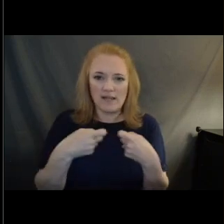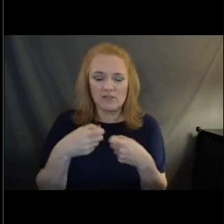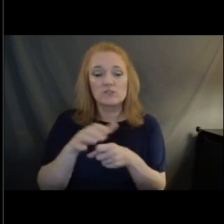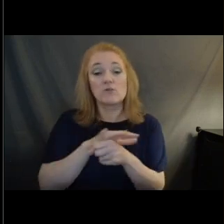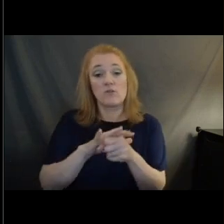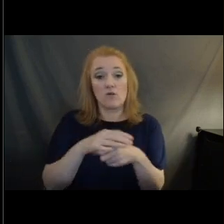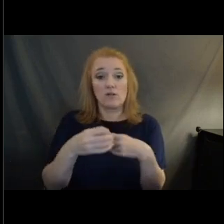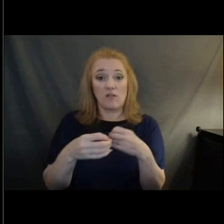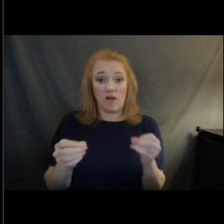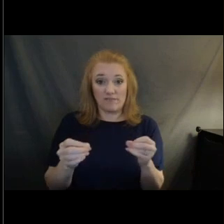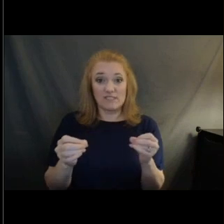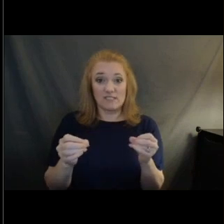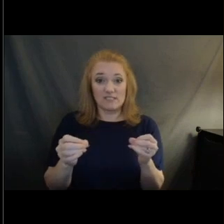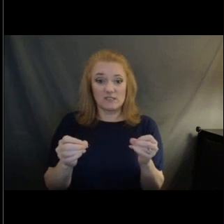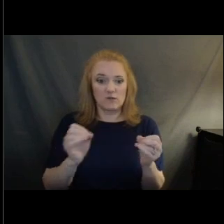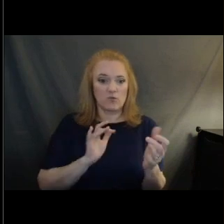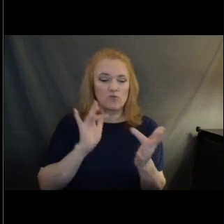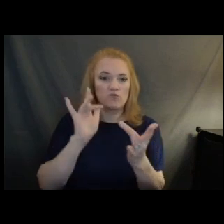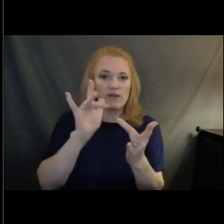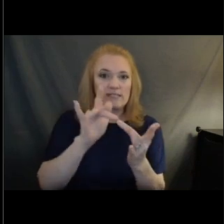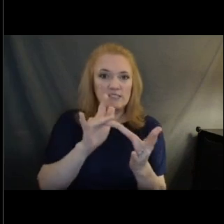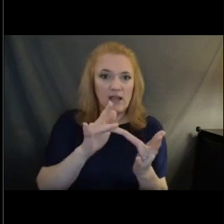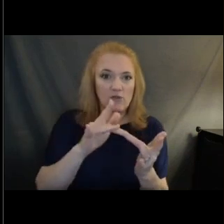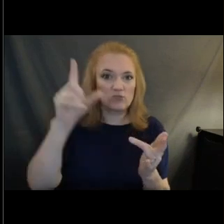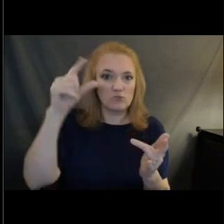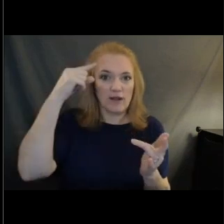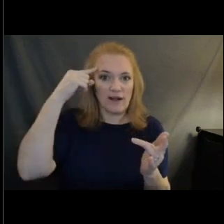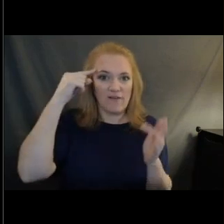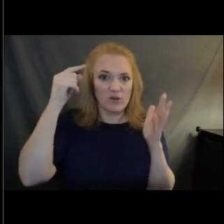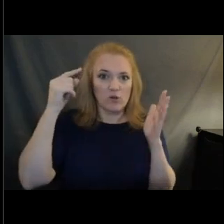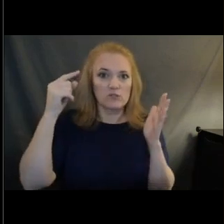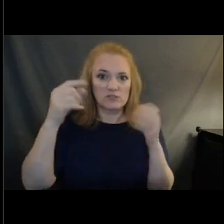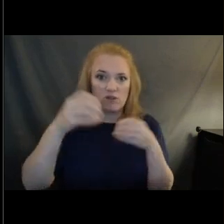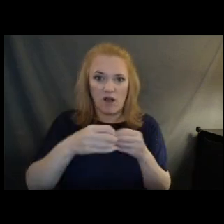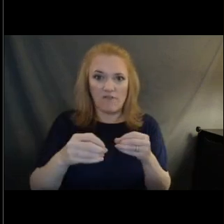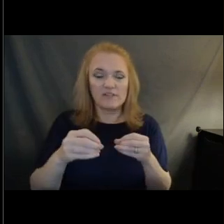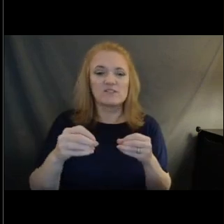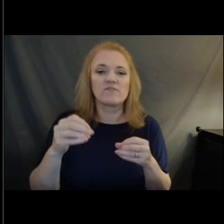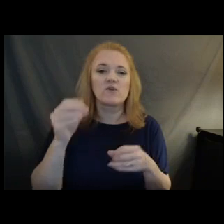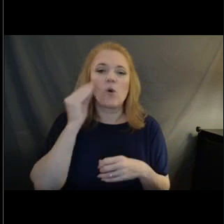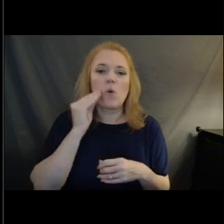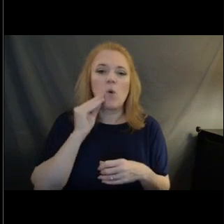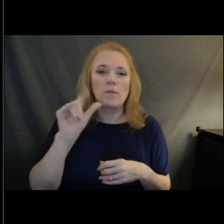Louisiana reached out to the Governor's Office of Homeland Security and Emergency Preparedness